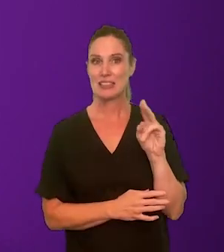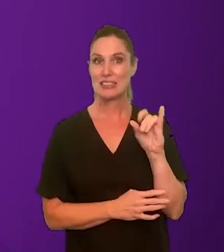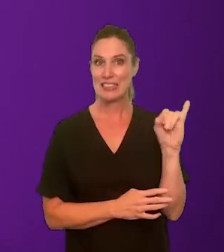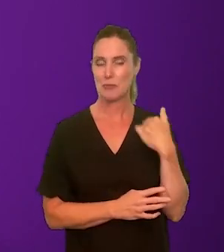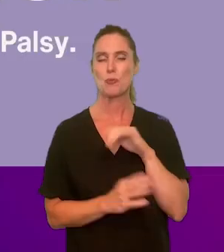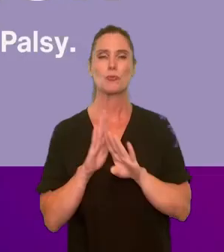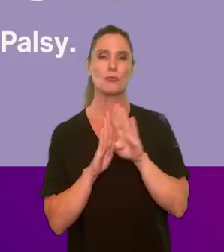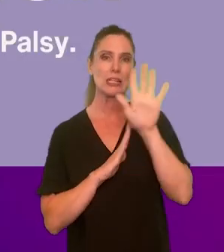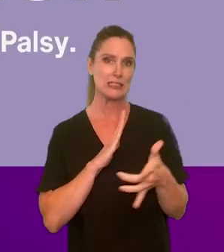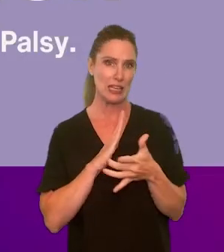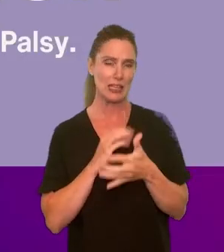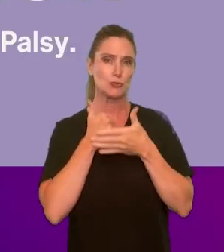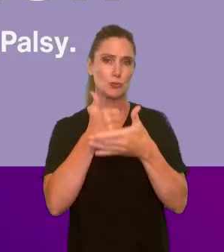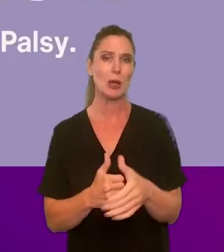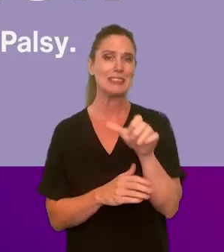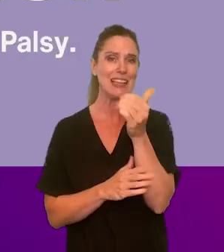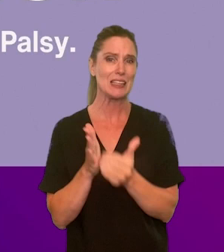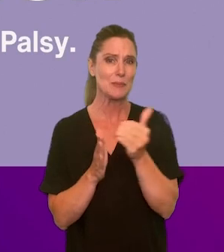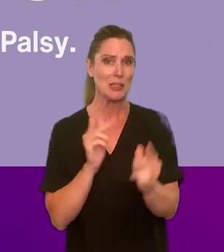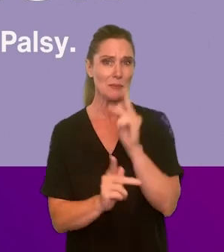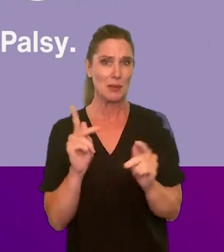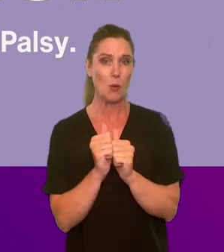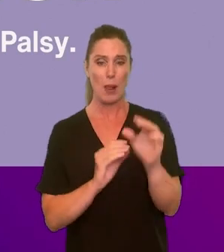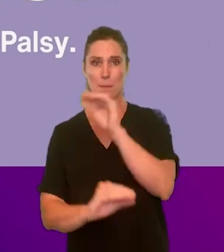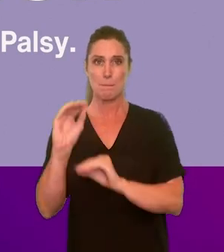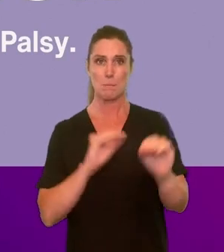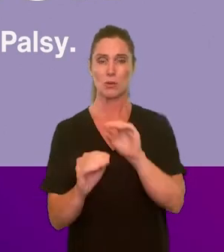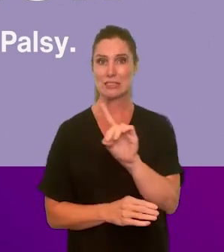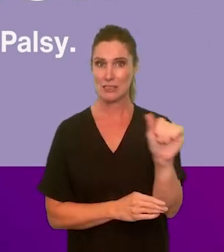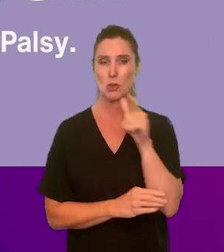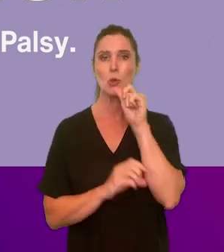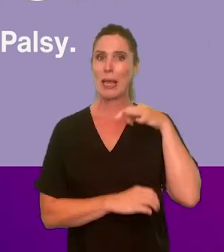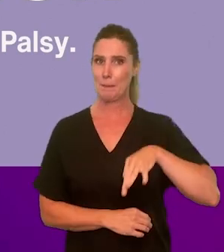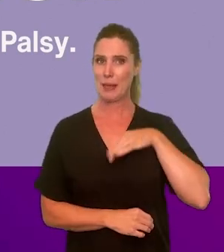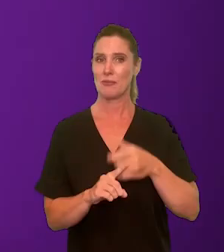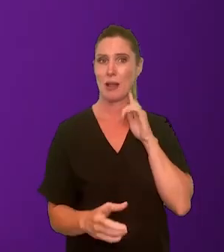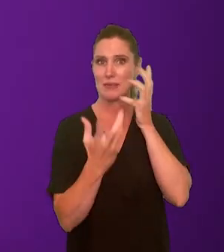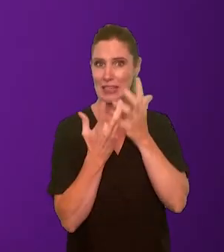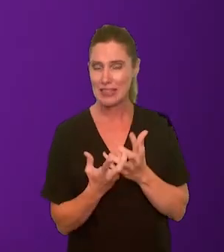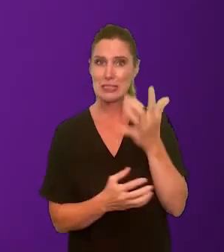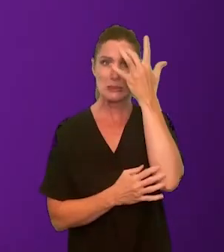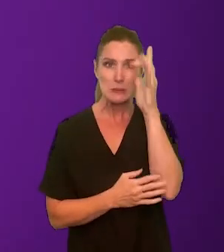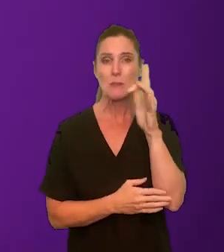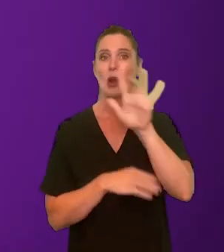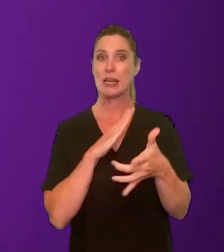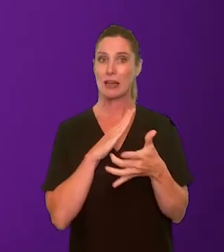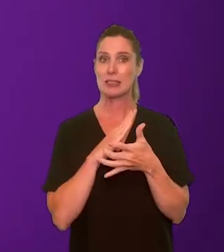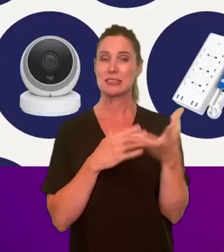to enable the tens of millions of people with motor disabilities who stand to benefit from integrating smart-home technology into their homes.